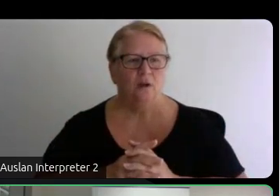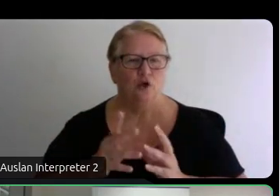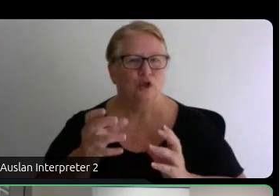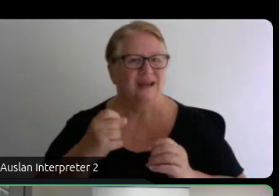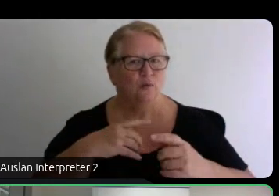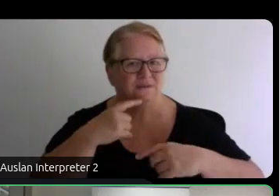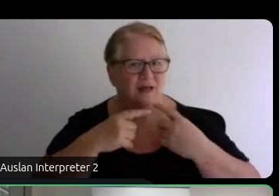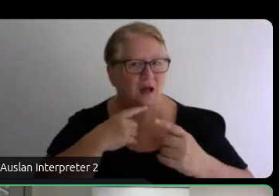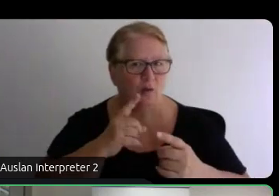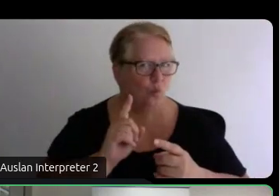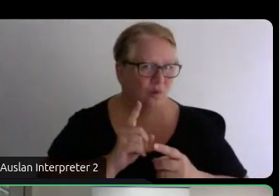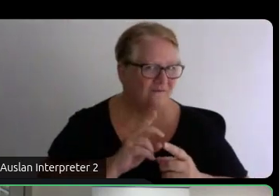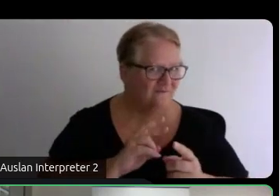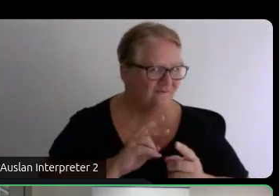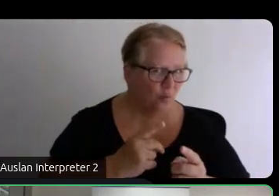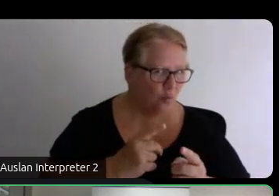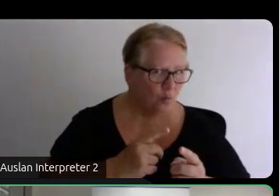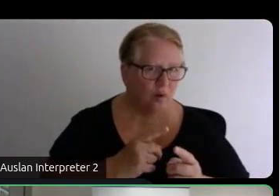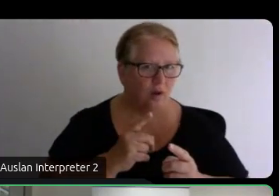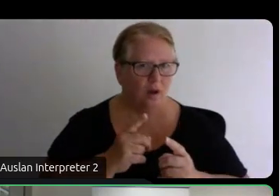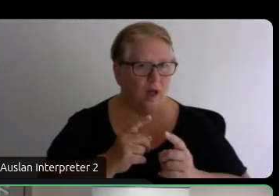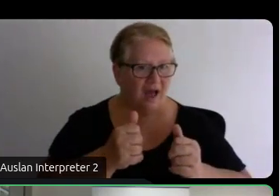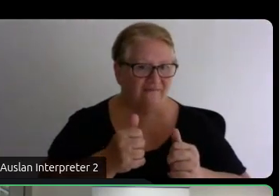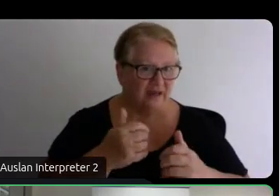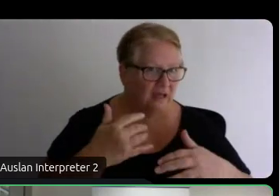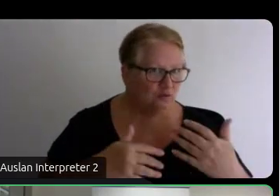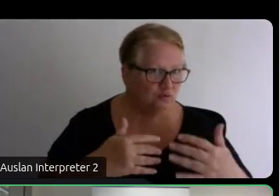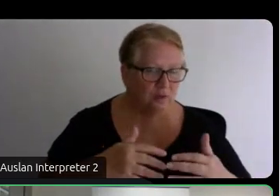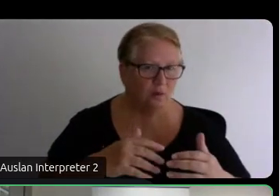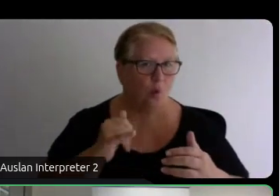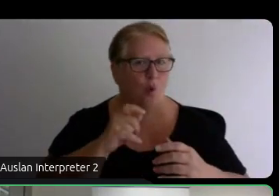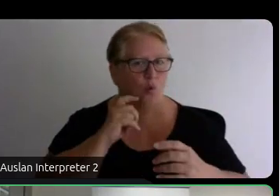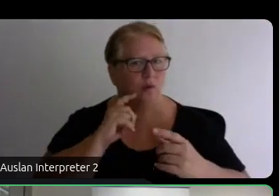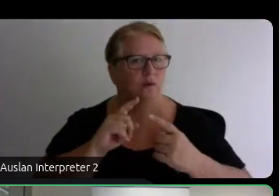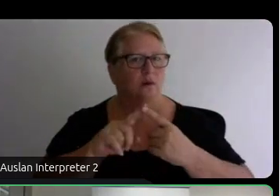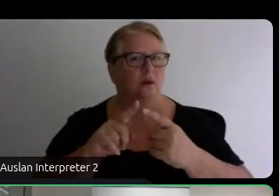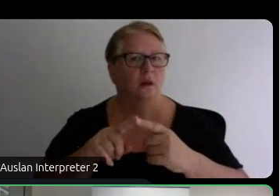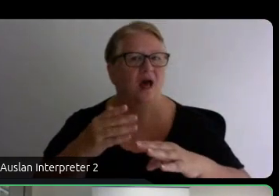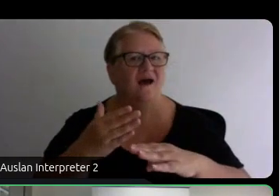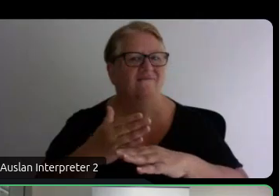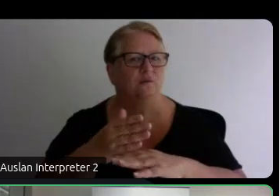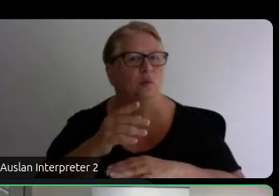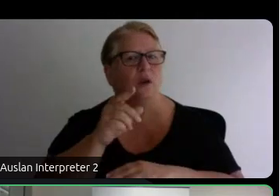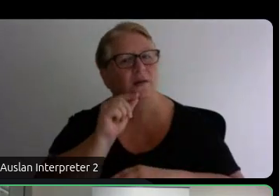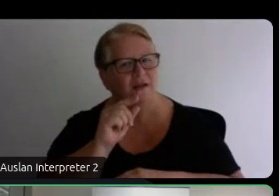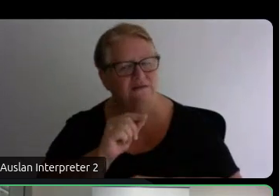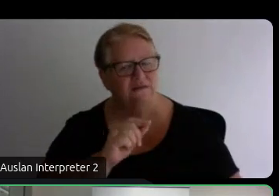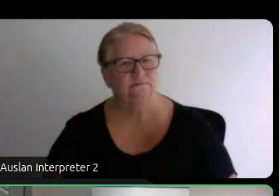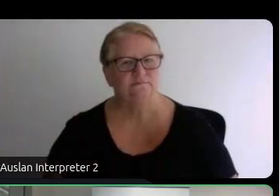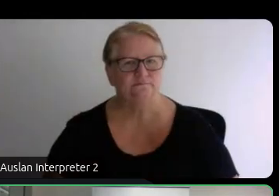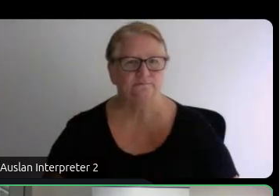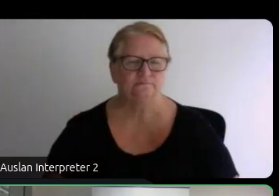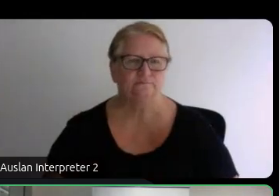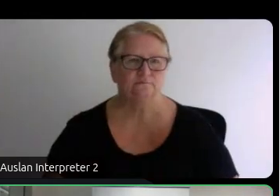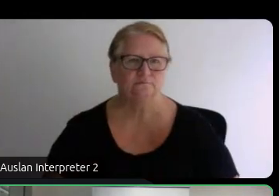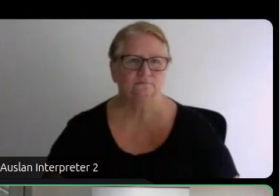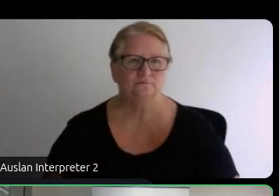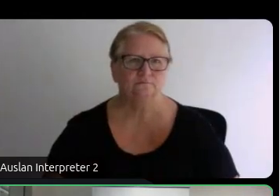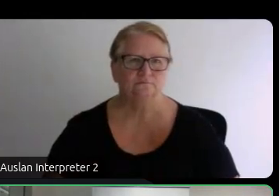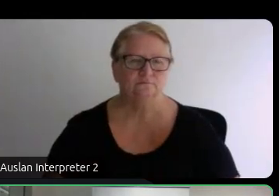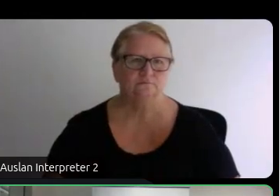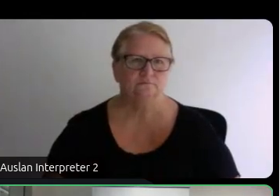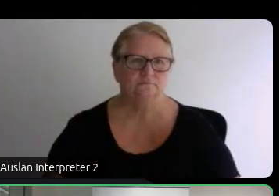treatment? Is it post injury? Or is it for ongoing functional capacity maintenance and improvement